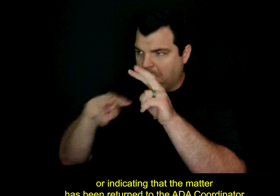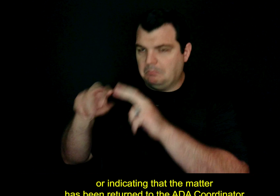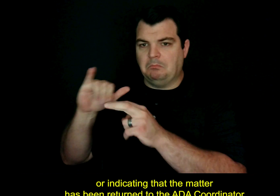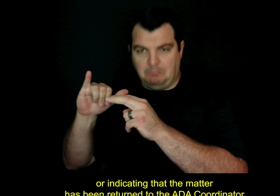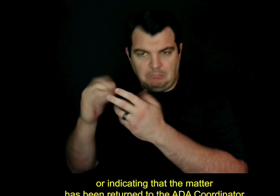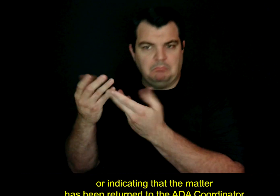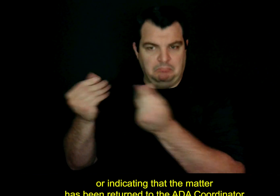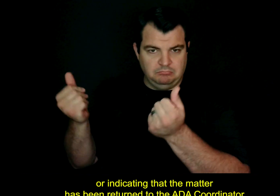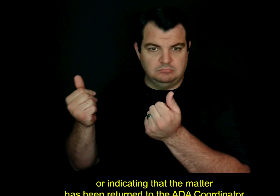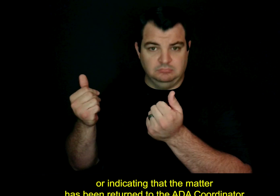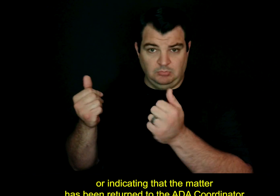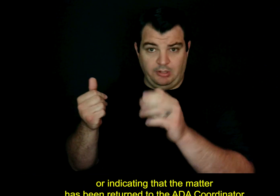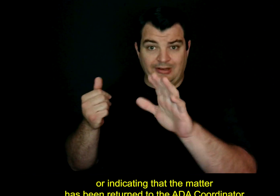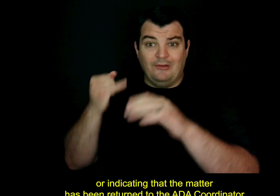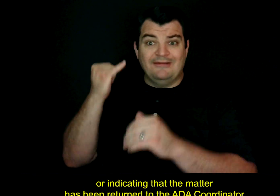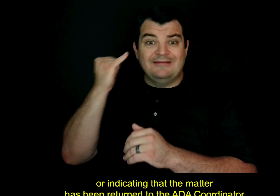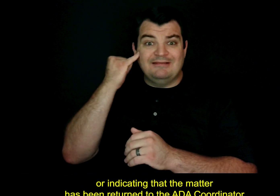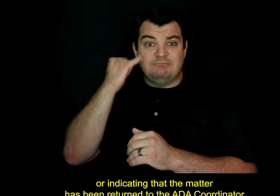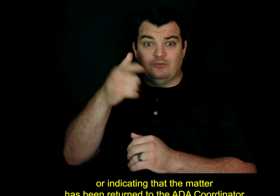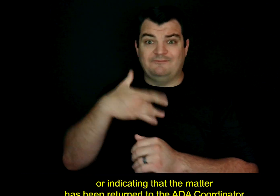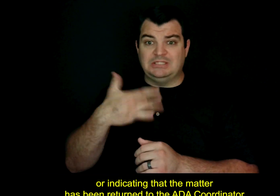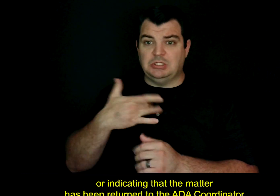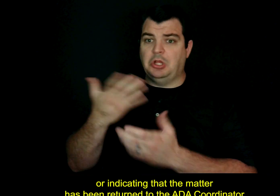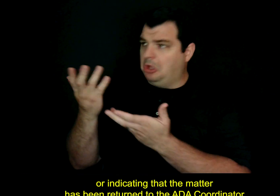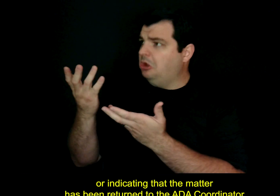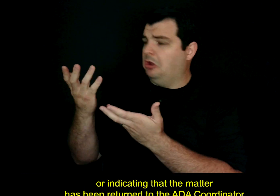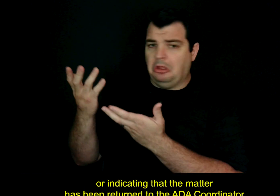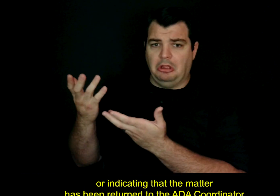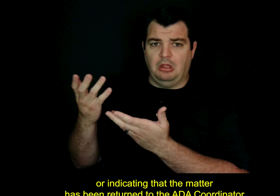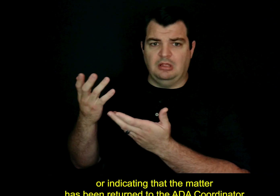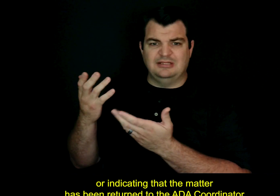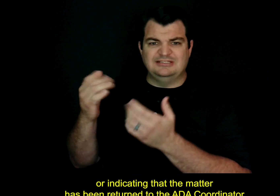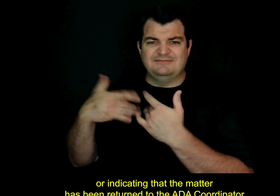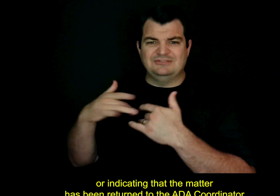or indicating that the matter has been returned to the ADA Coordinator